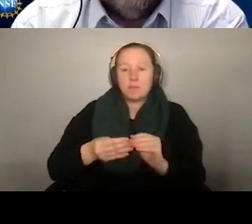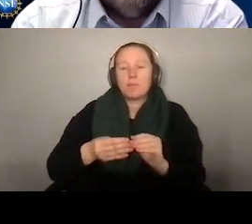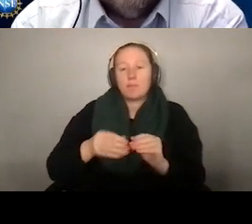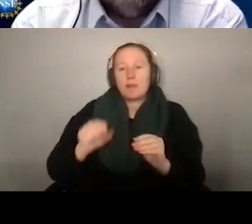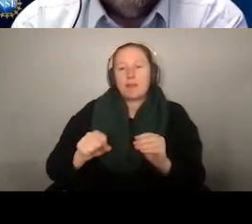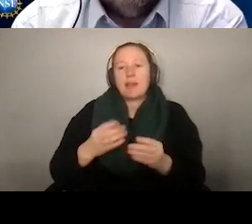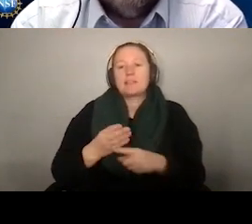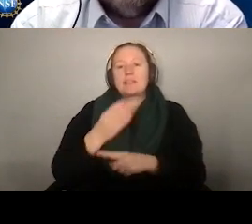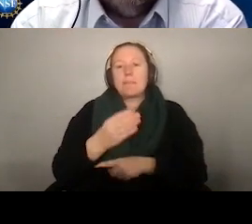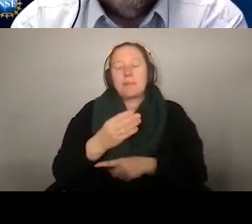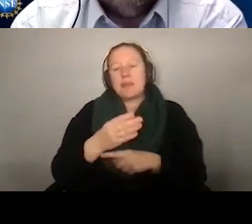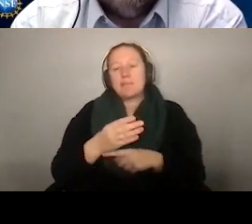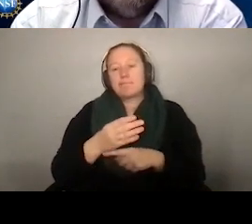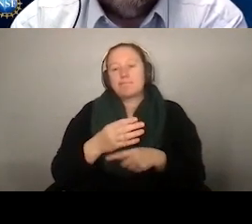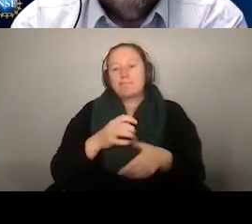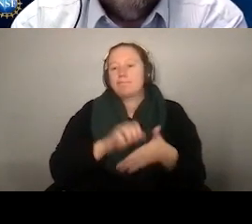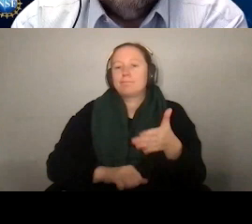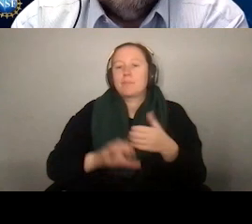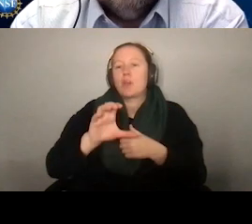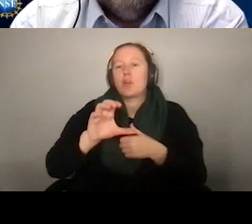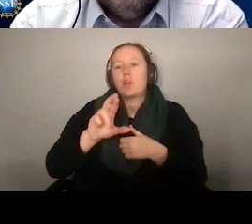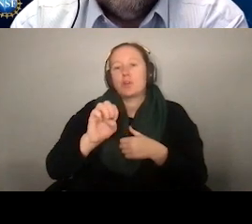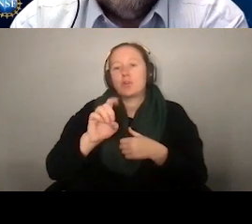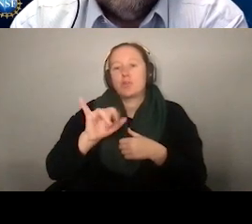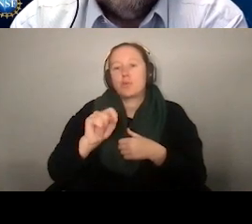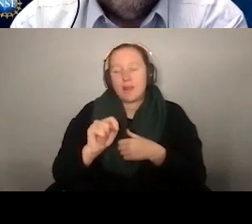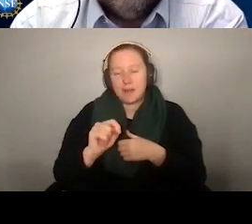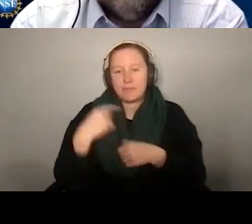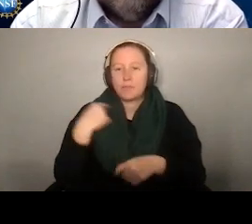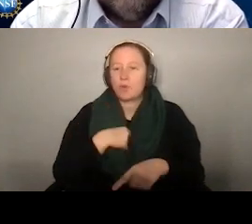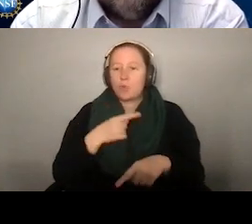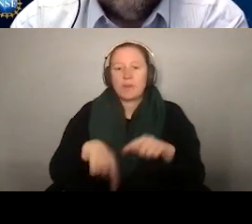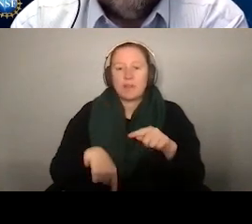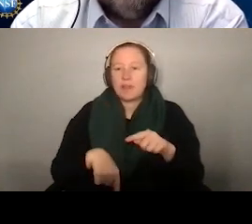as an offset to the current payment requests. We cannot accept a net negative request through